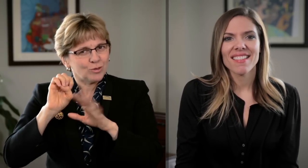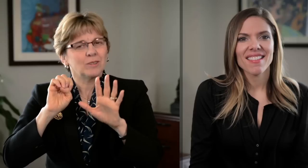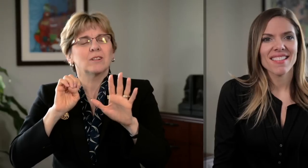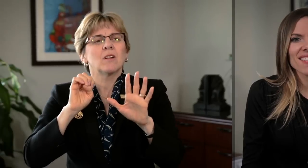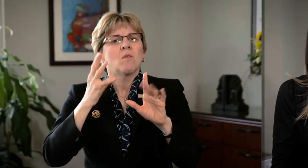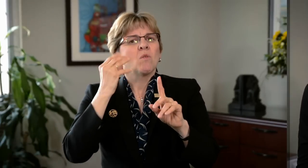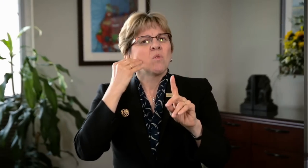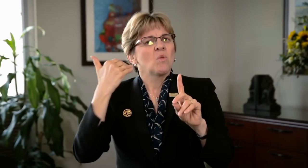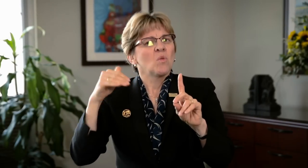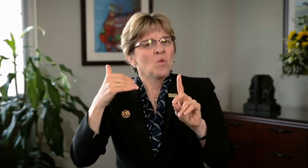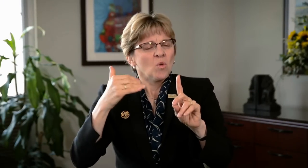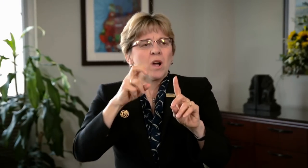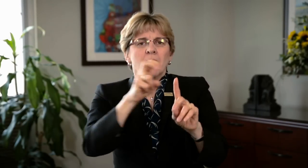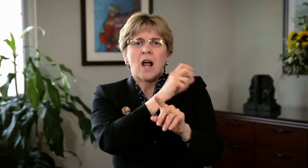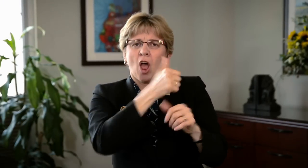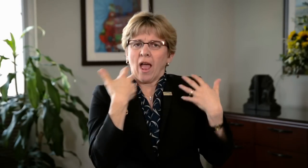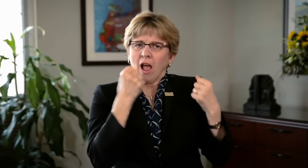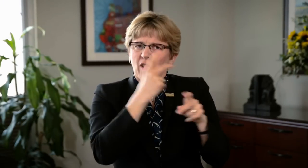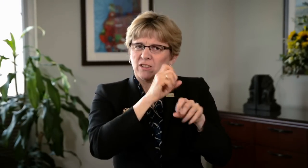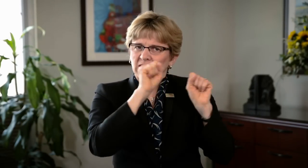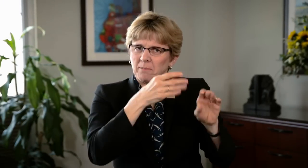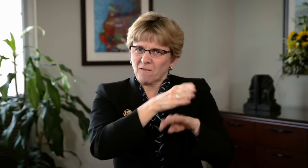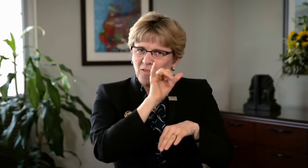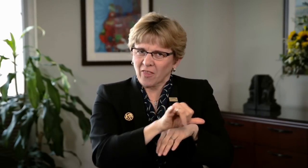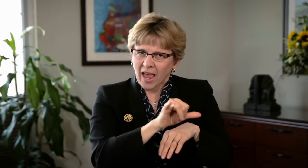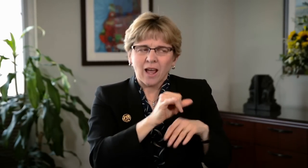It was a great experience, and I moved on to another health care system after that.